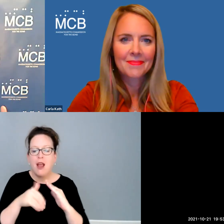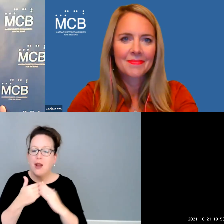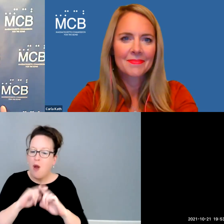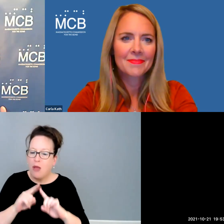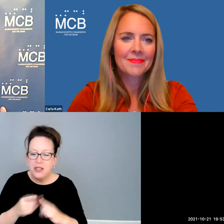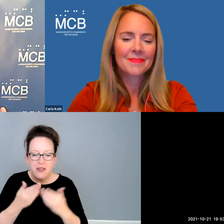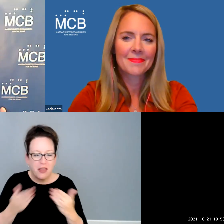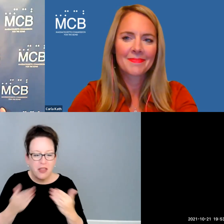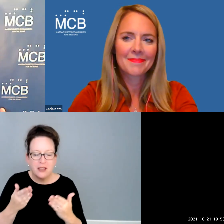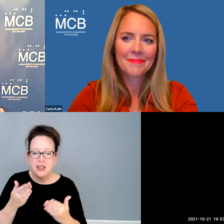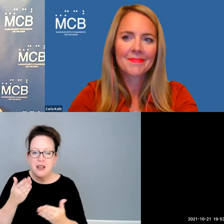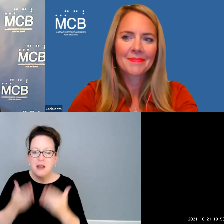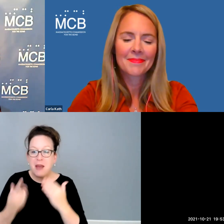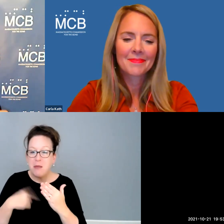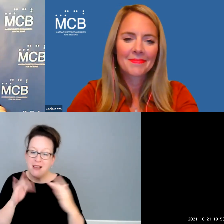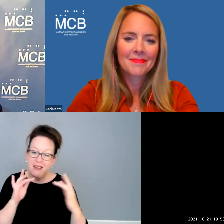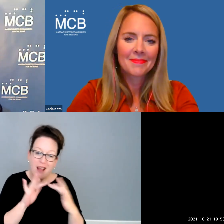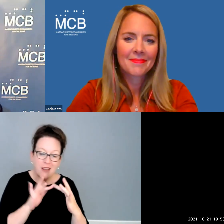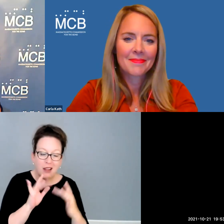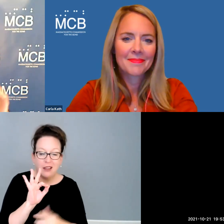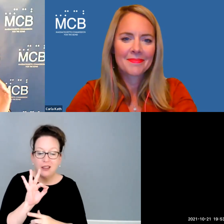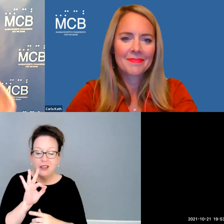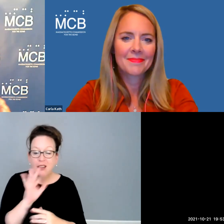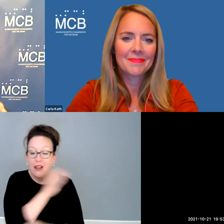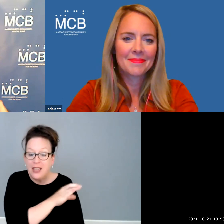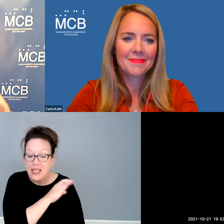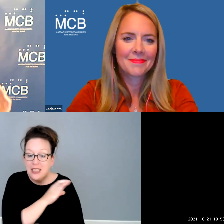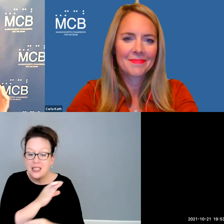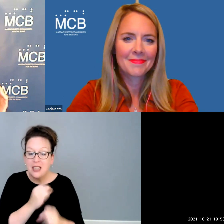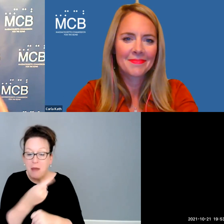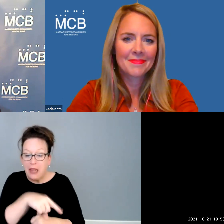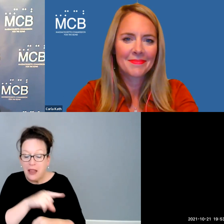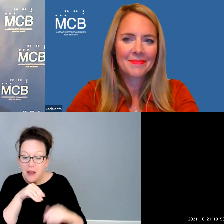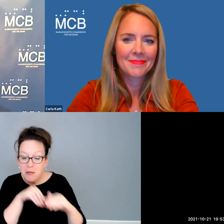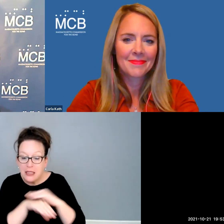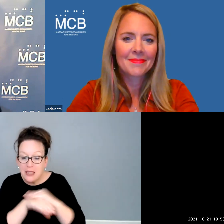clinics that we tried to make accessible, uh, or even before that all of the PPE that we